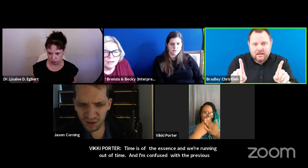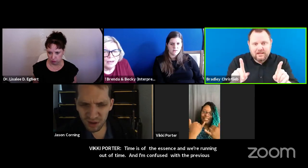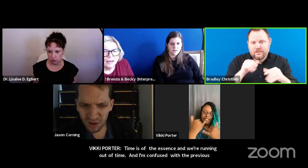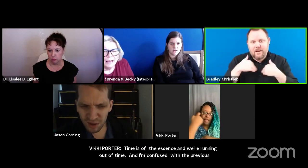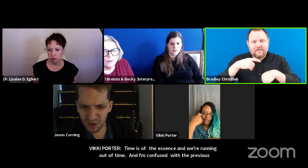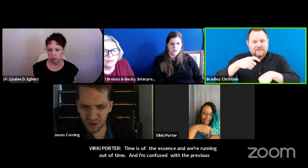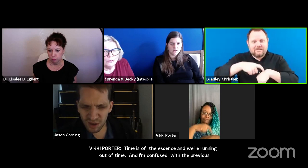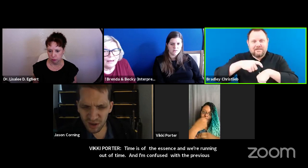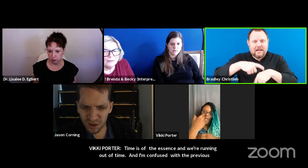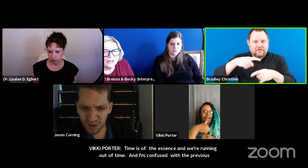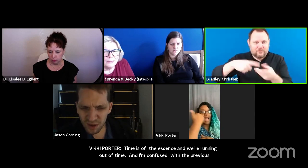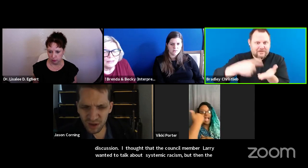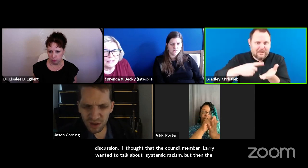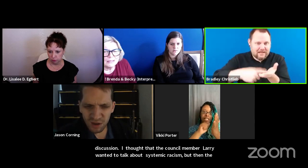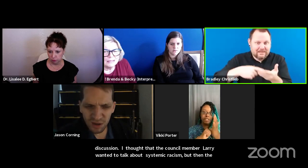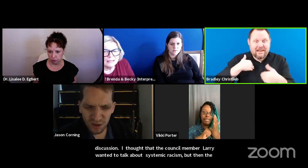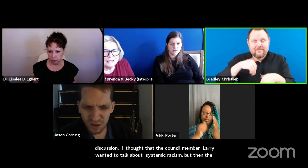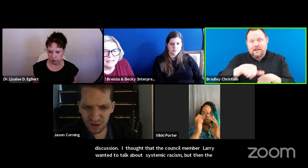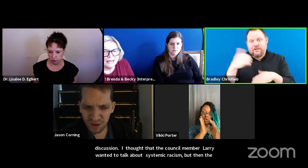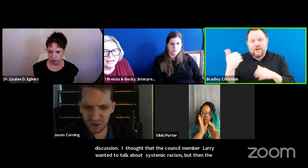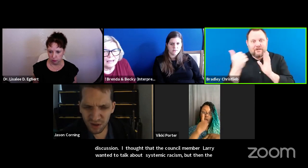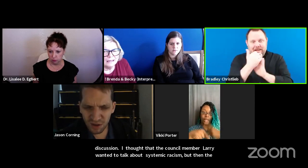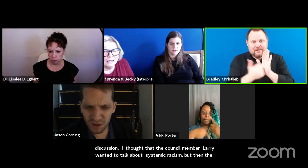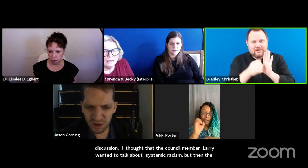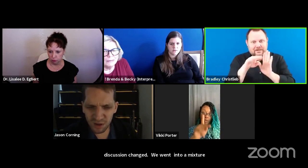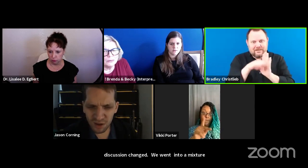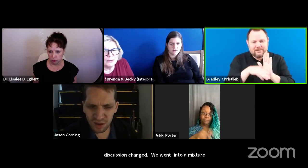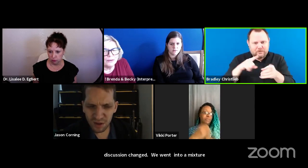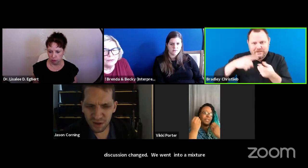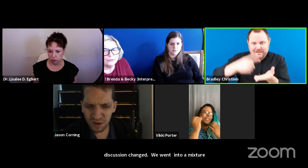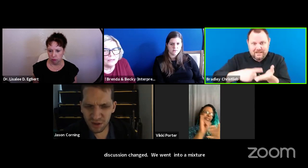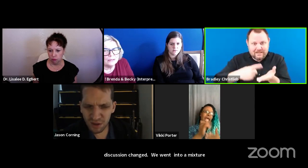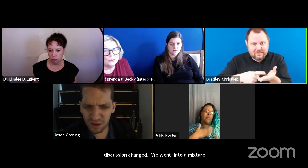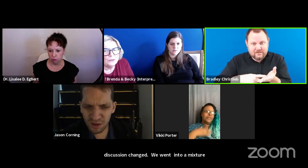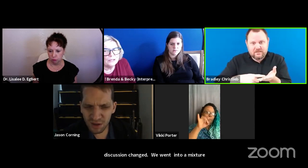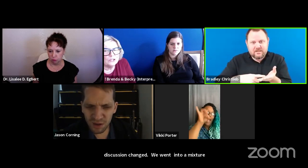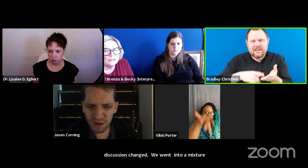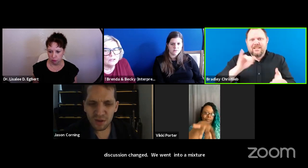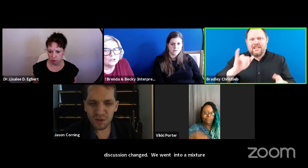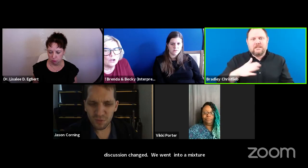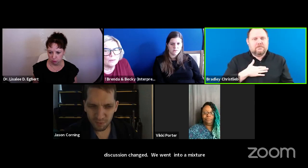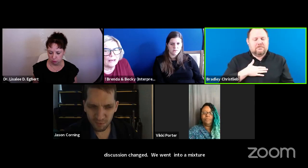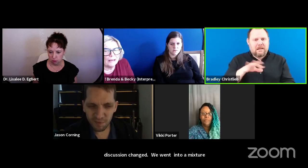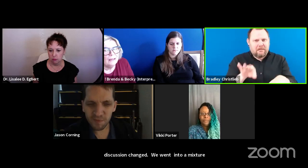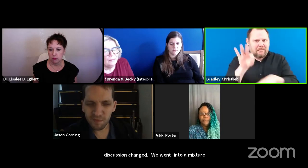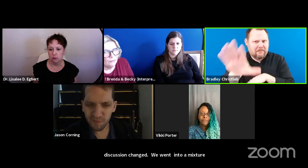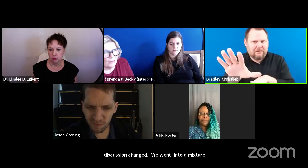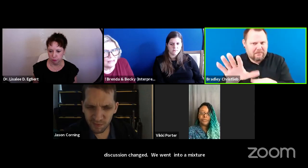And now we don't have time to discuss it today because we have other things on the agenda to talk about.